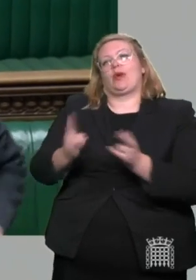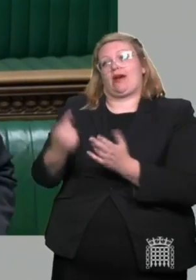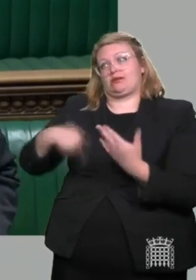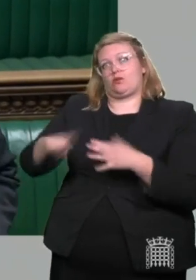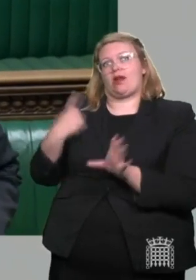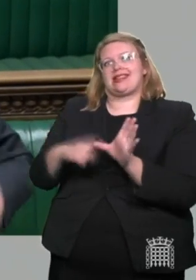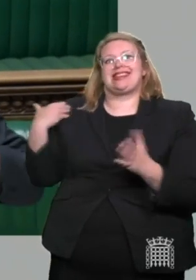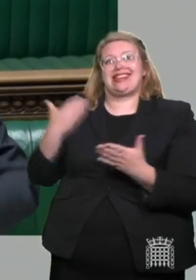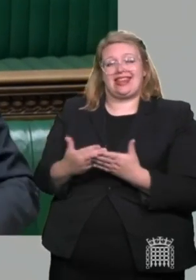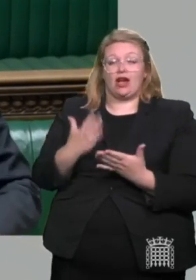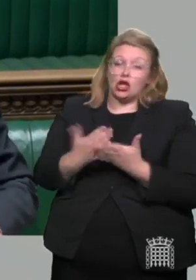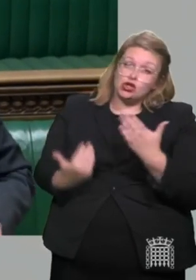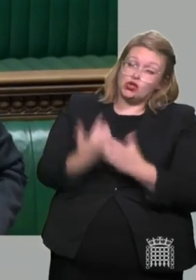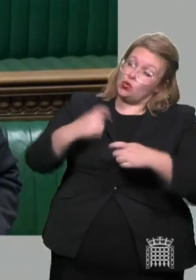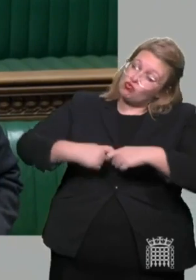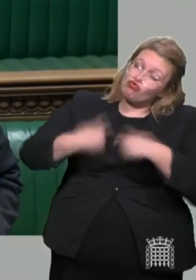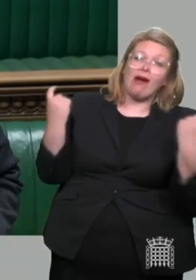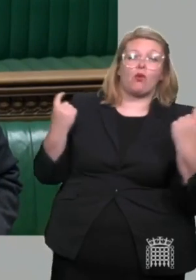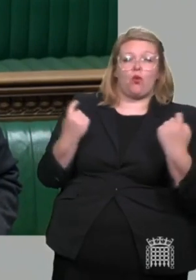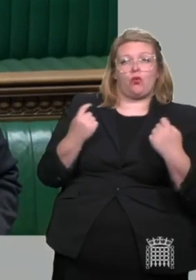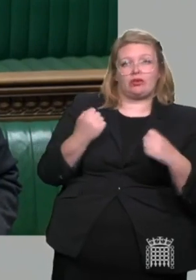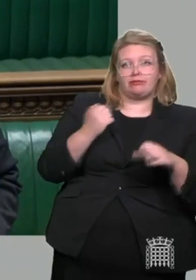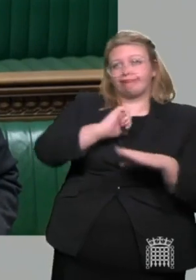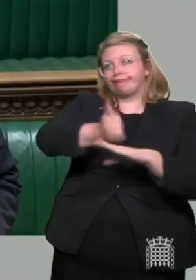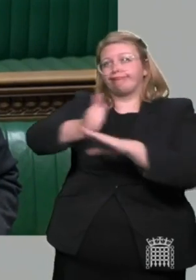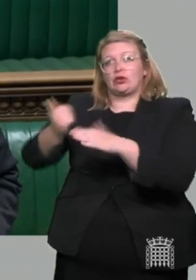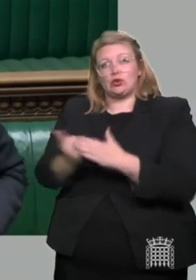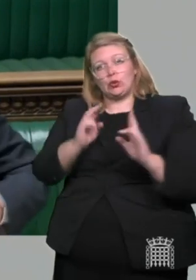over 30 years. This is a Government who get on with delivering on the people’s priorities,